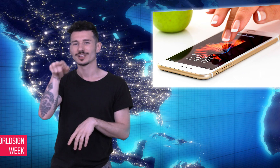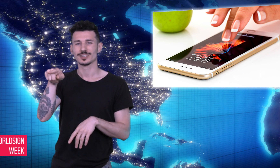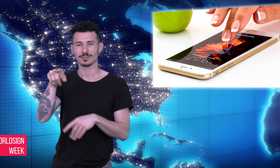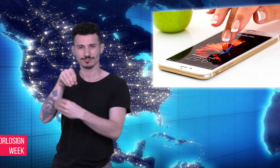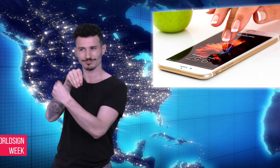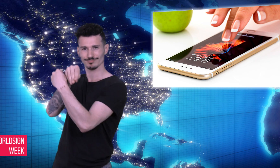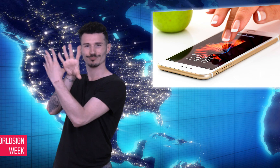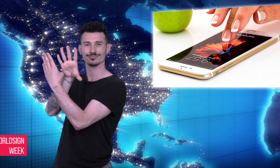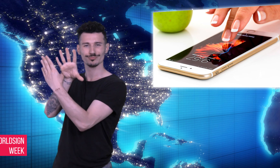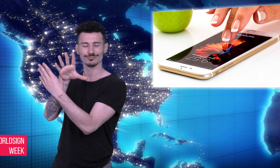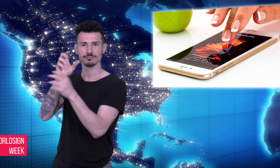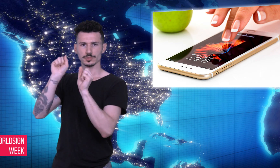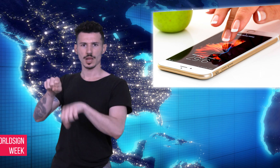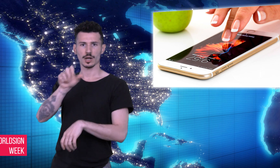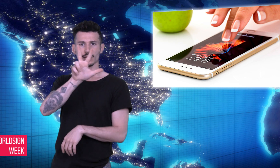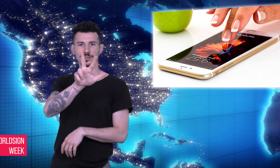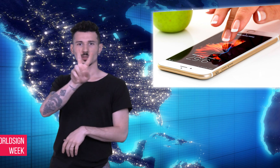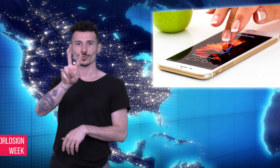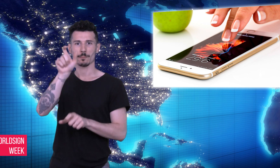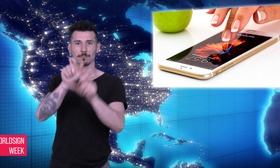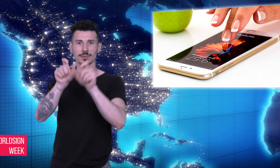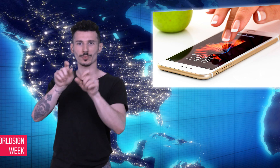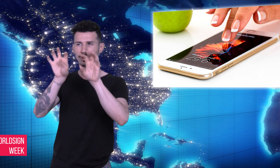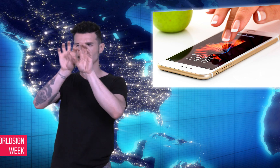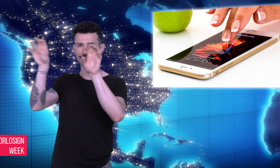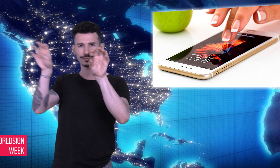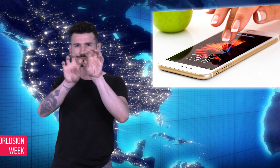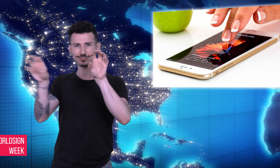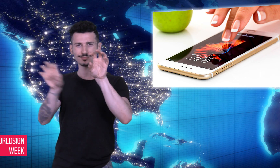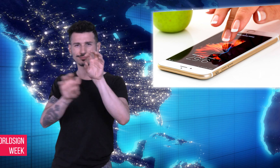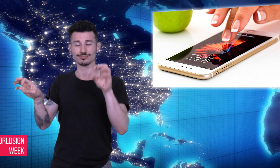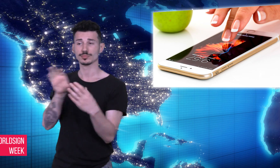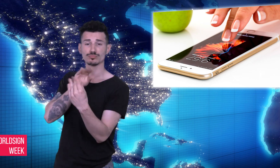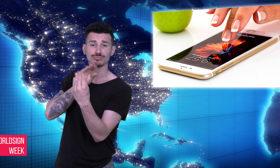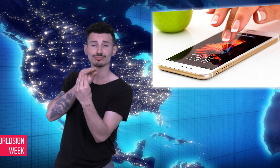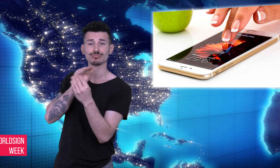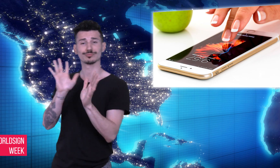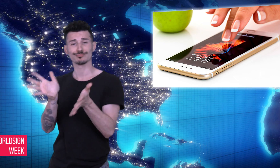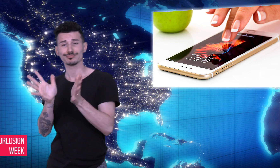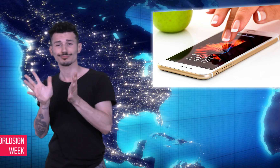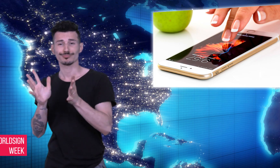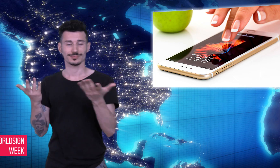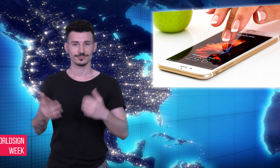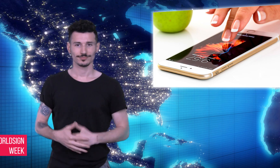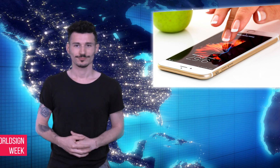FaceTime group chats with up to 32 people.